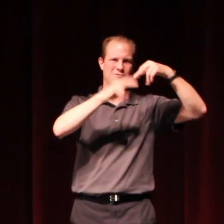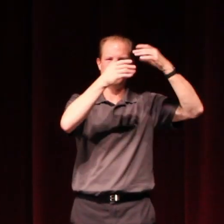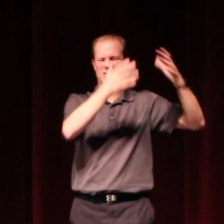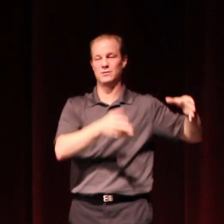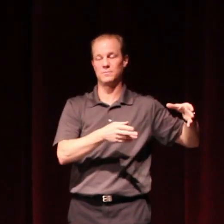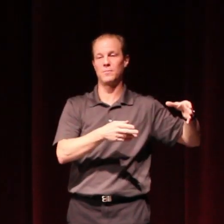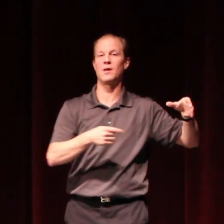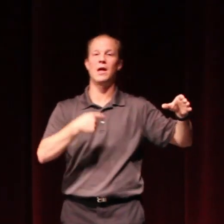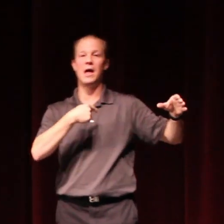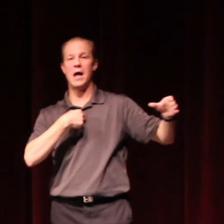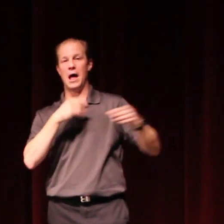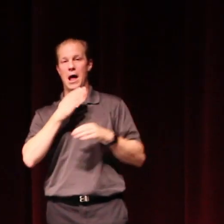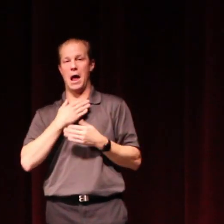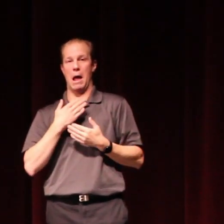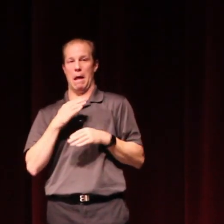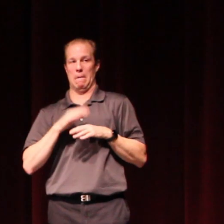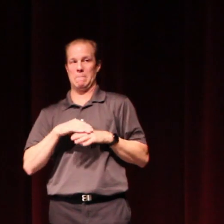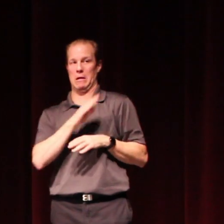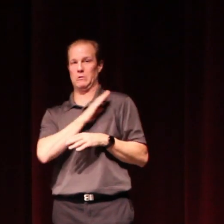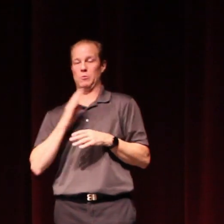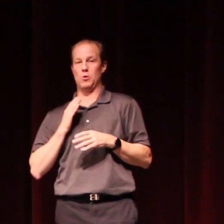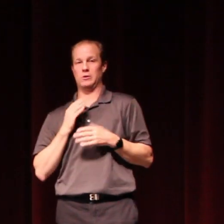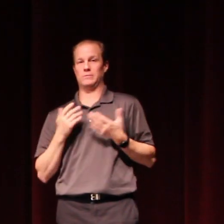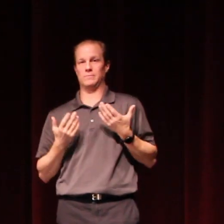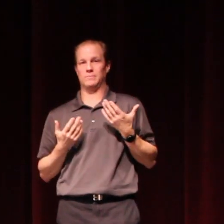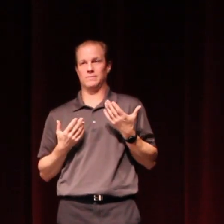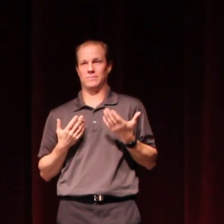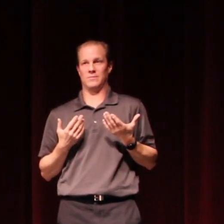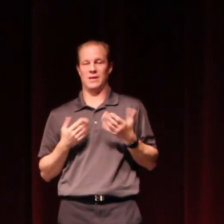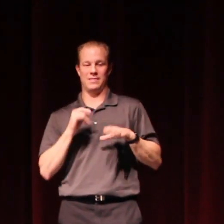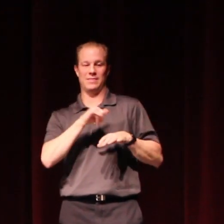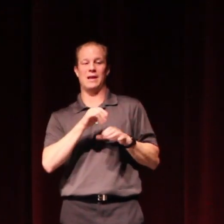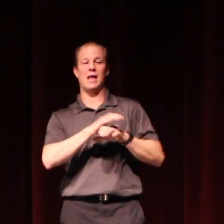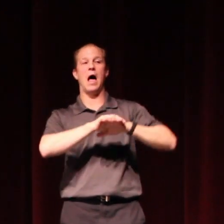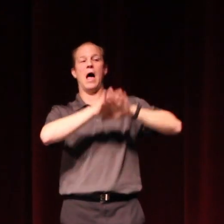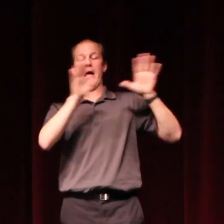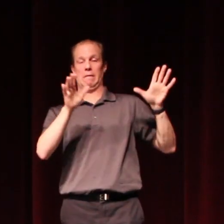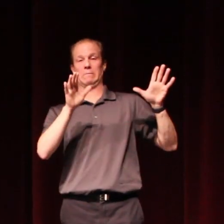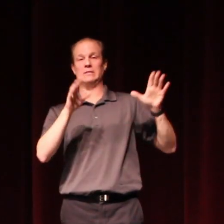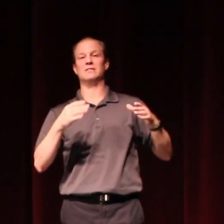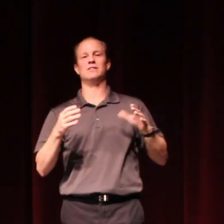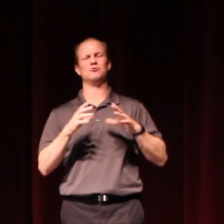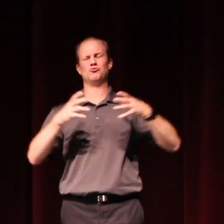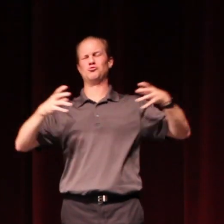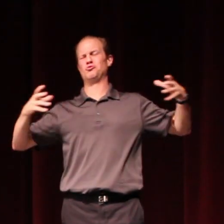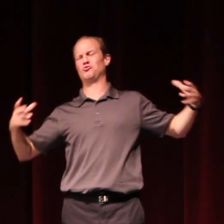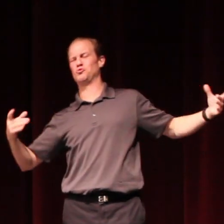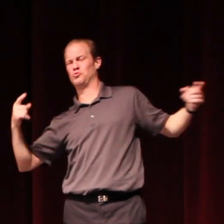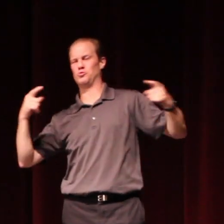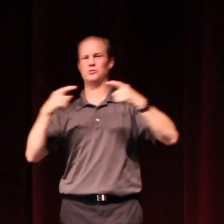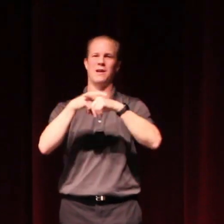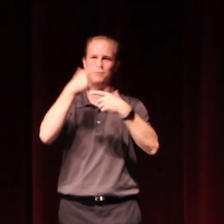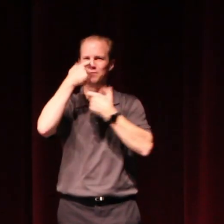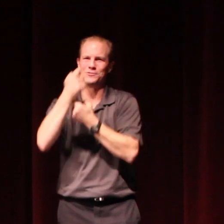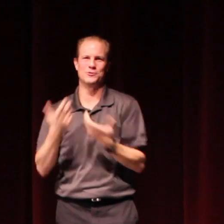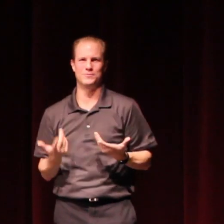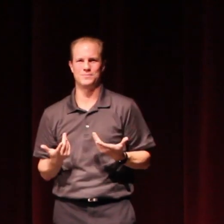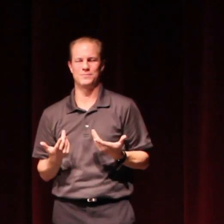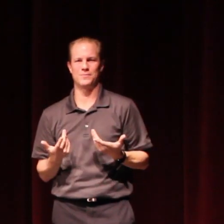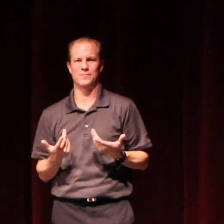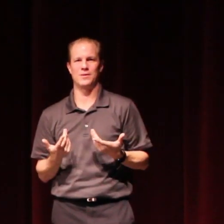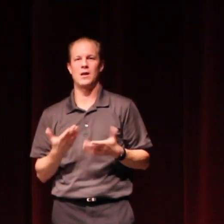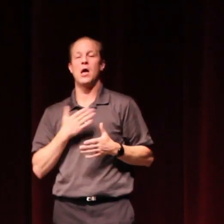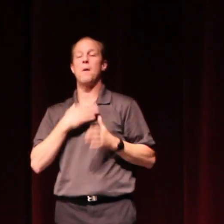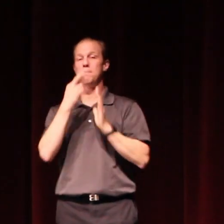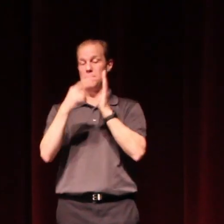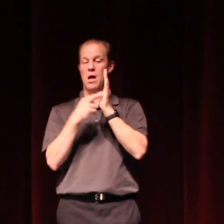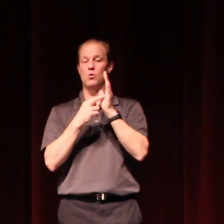on the board. That, obviously to me, presents a huge conflict of interest. My role should be if